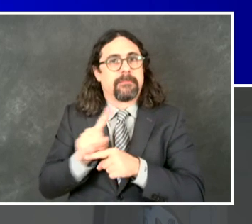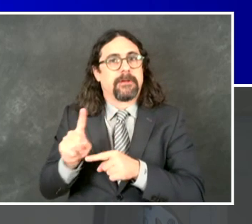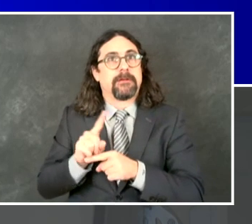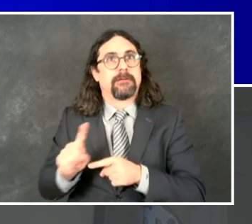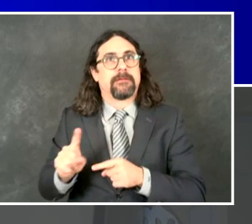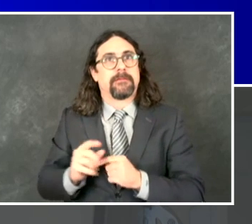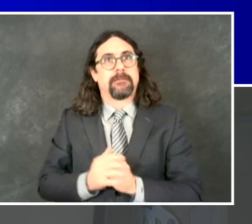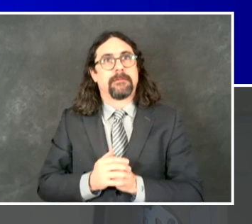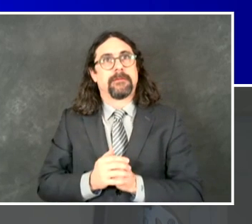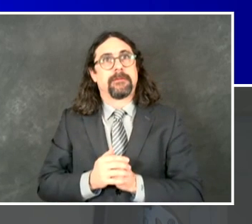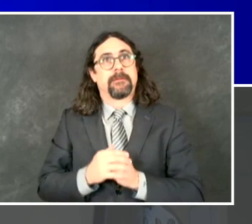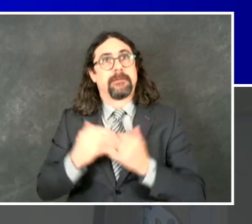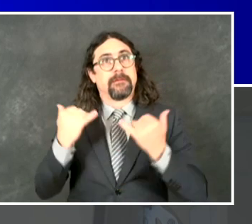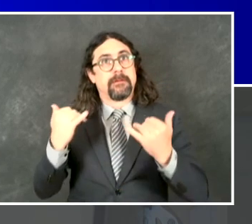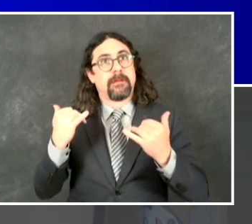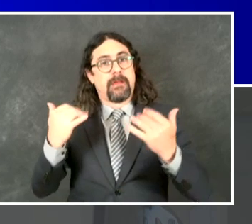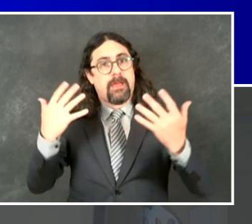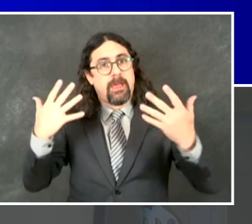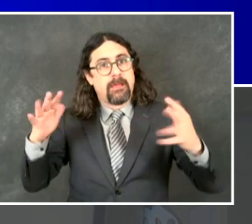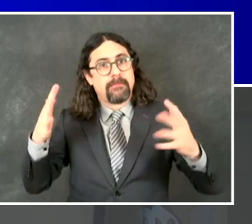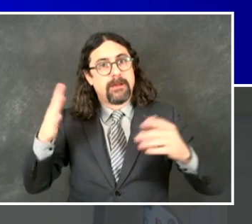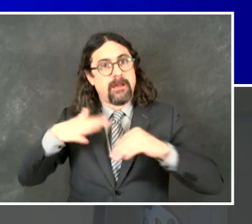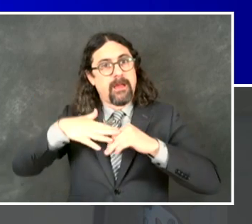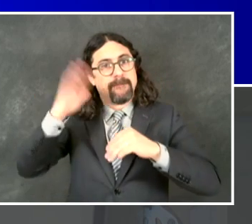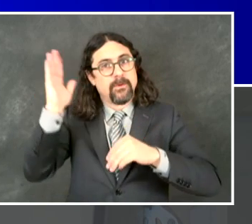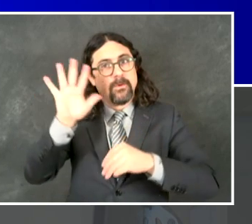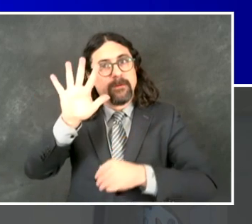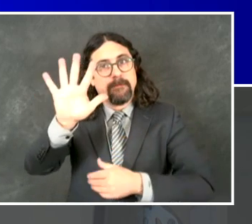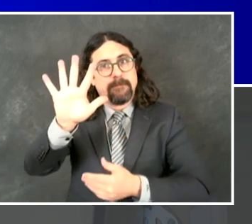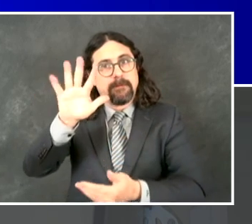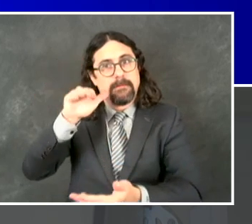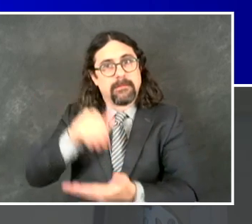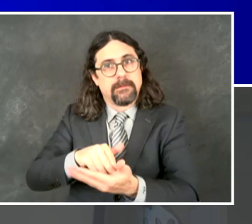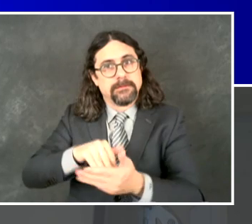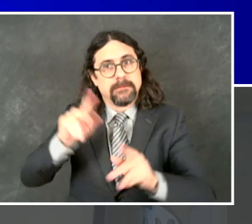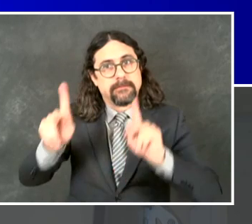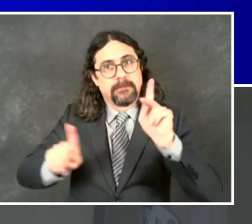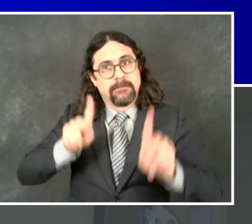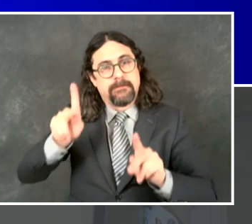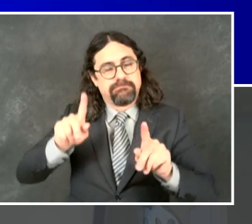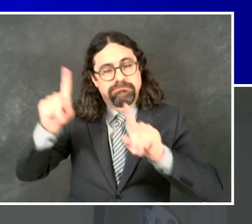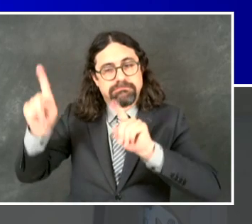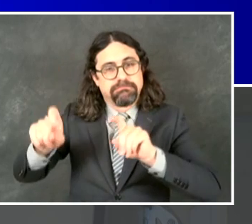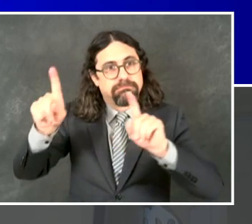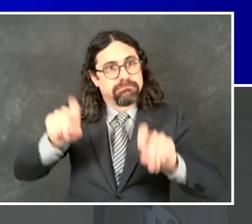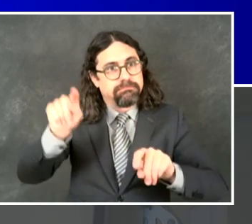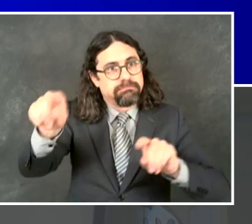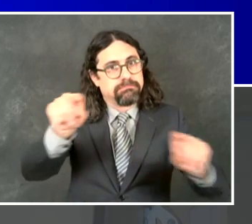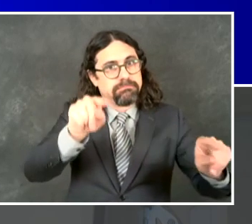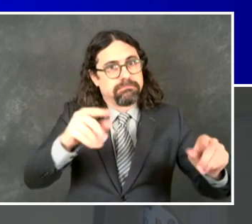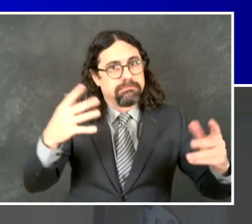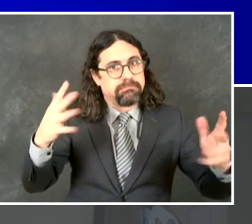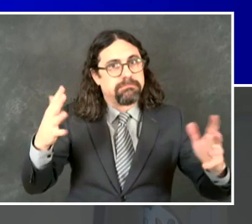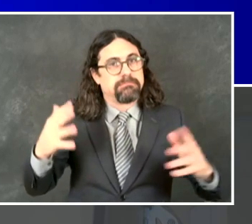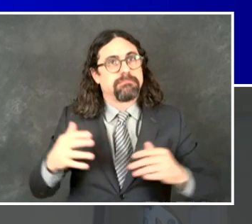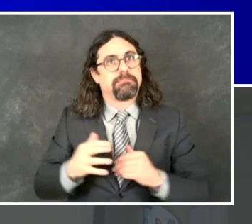OVER 5,000 TESTS AT THE H&H SITE